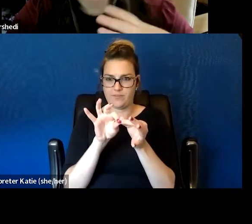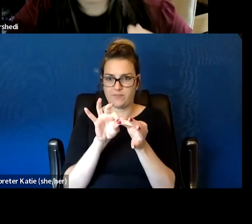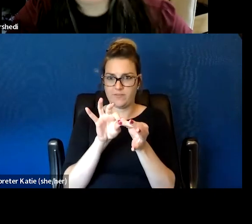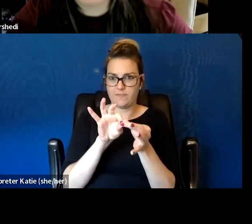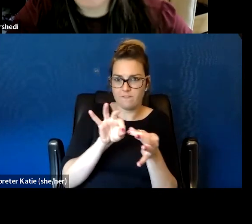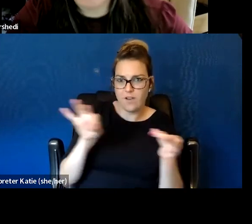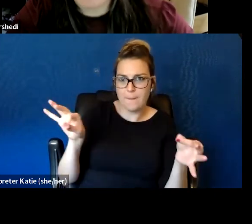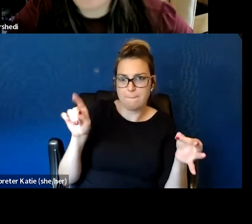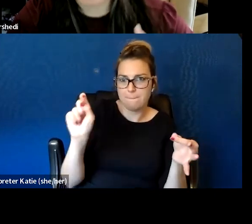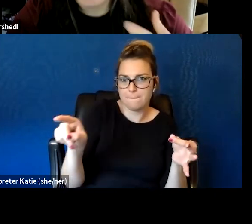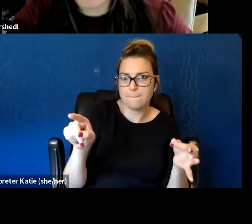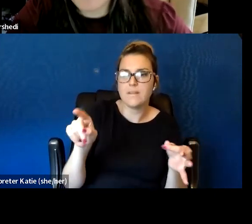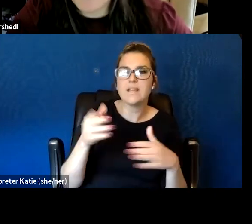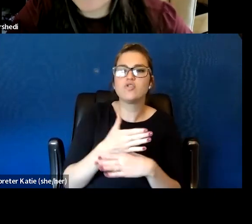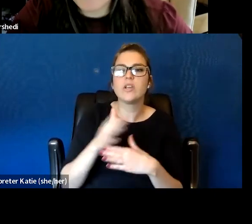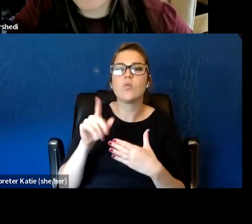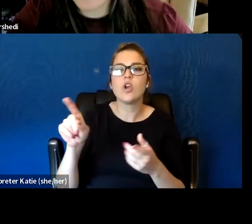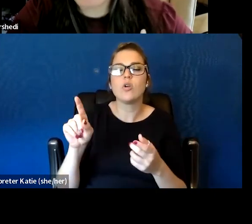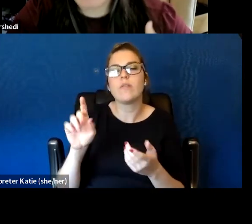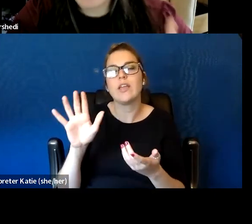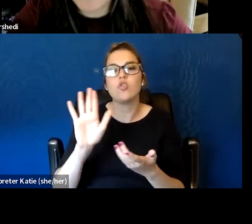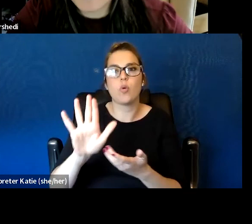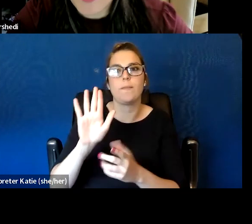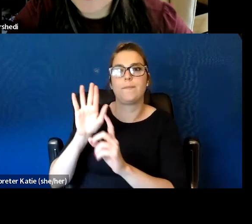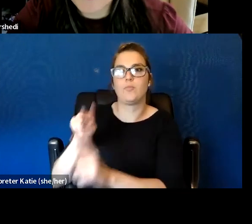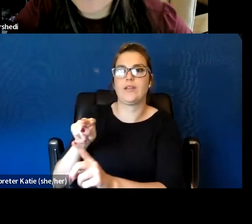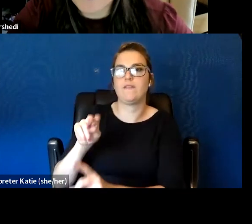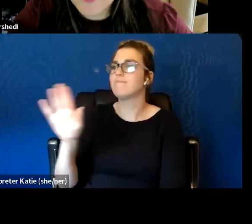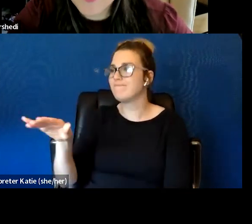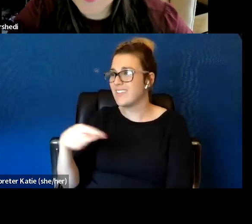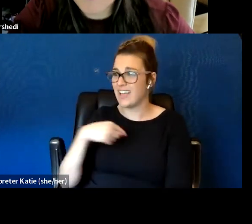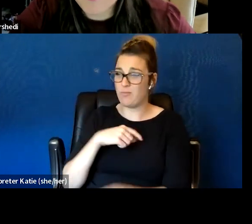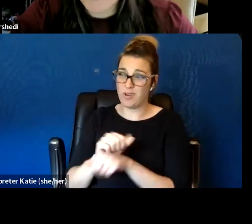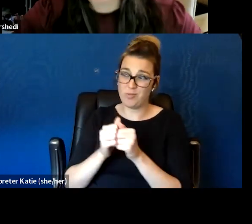sharing where you're coming from, like I'm working with clients and I don't feel like I'm able to get them access to the systems that you have in place.